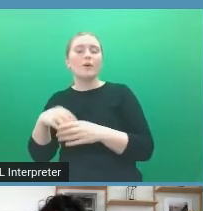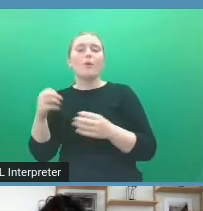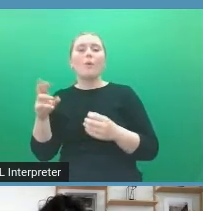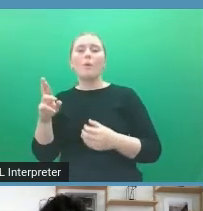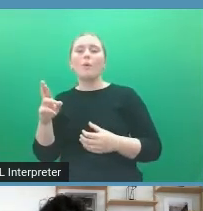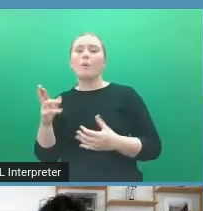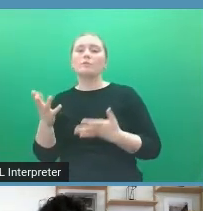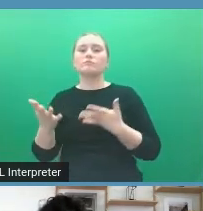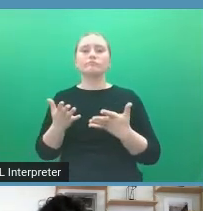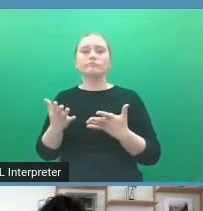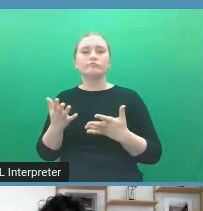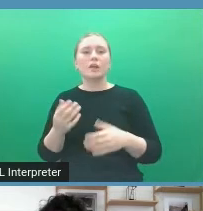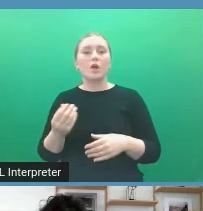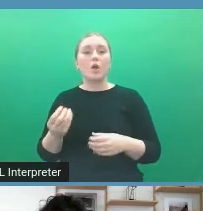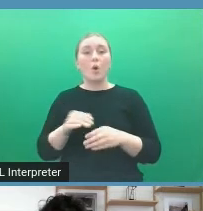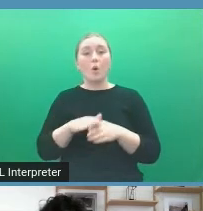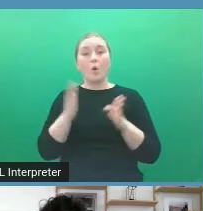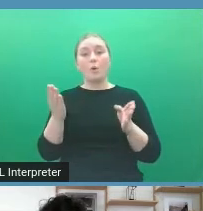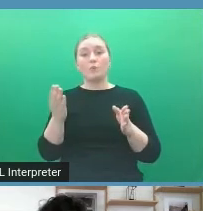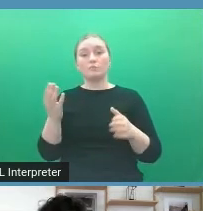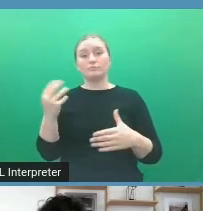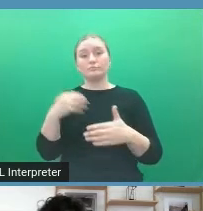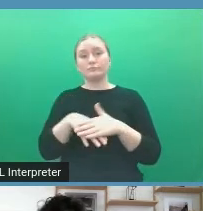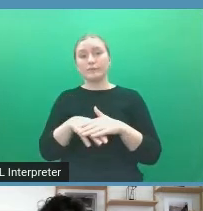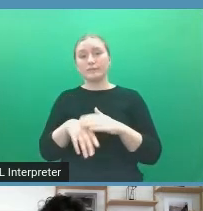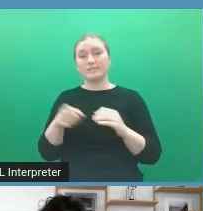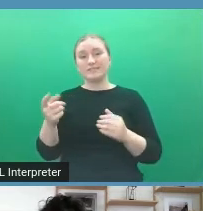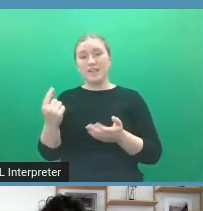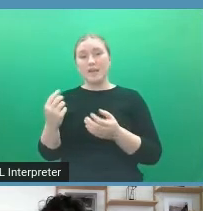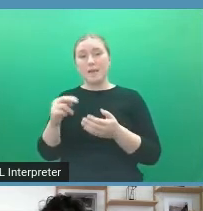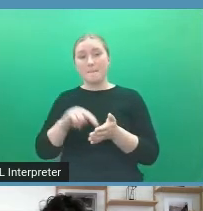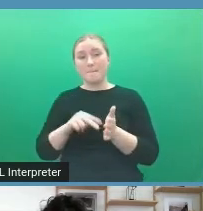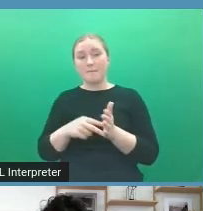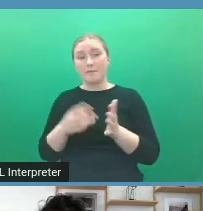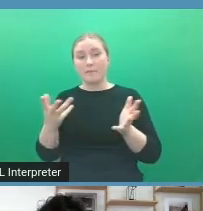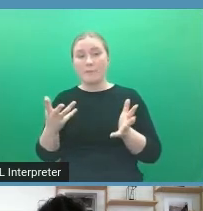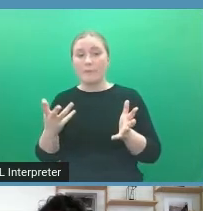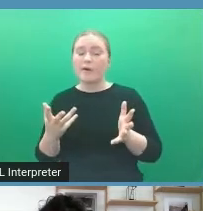right there is a mechanism by which research outputs are distributed online. You know they're